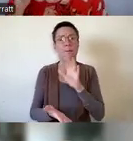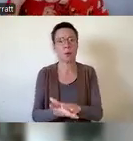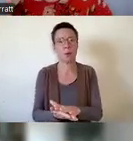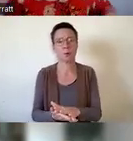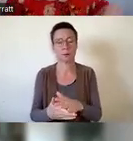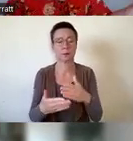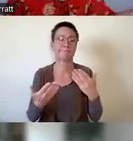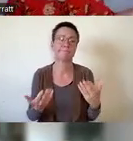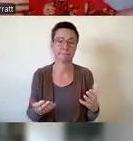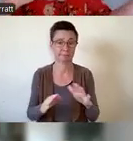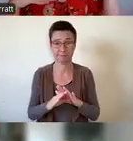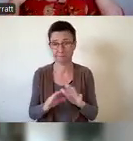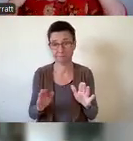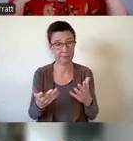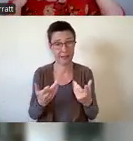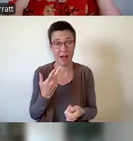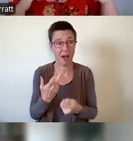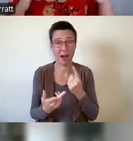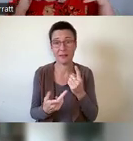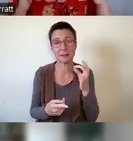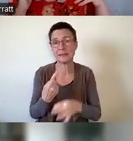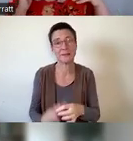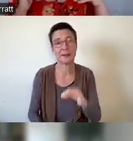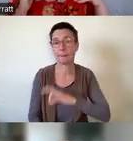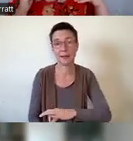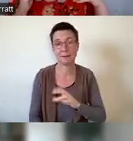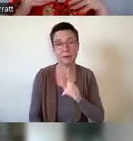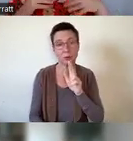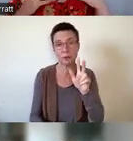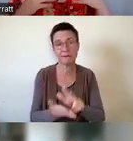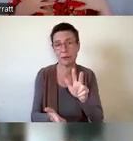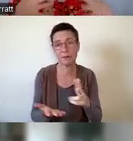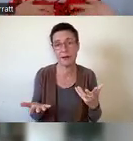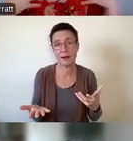There isn't any other particular benefit to verification other than people